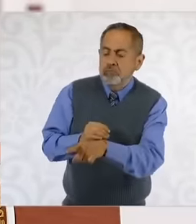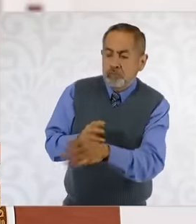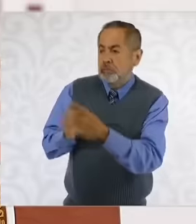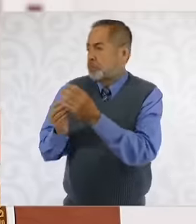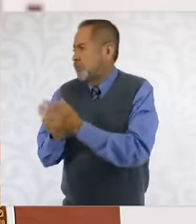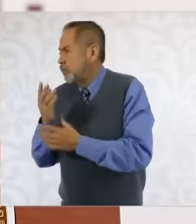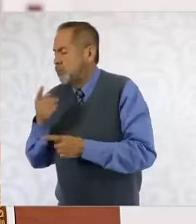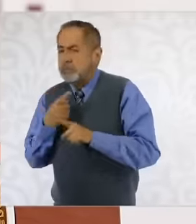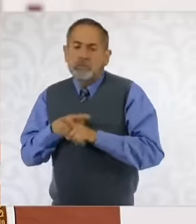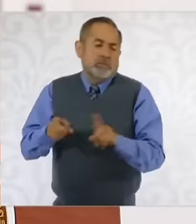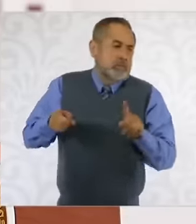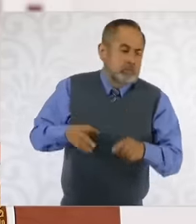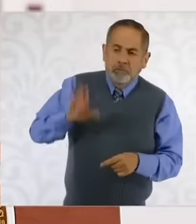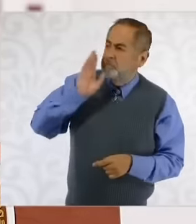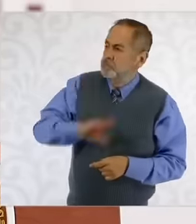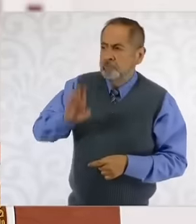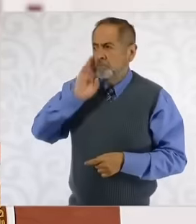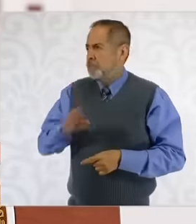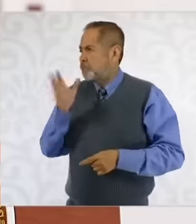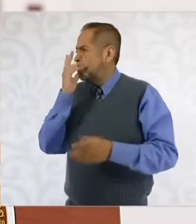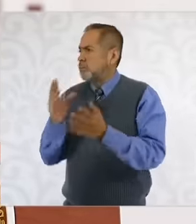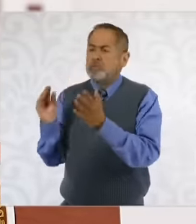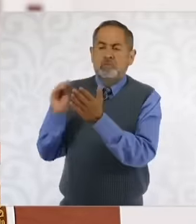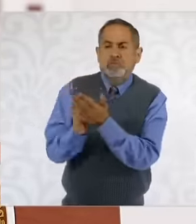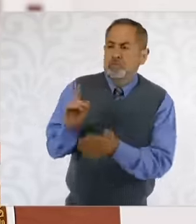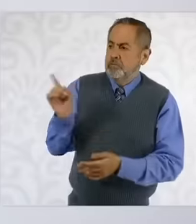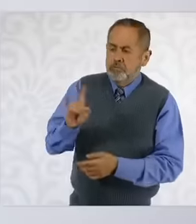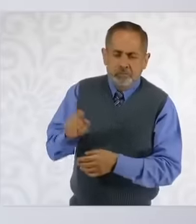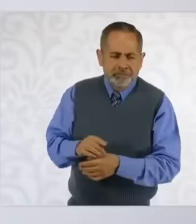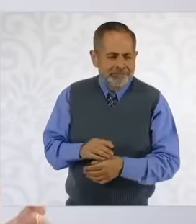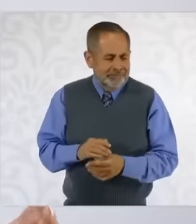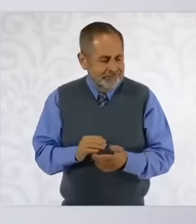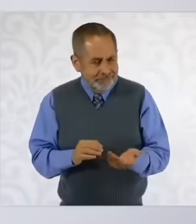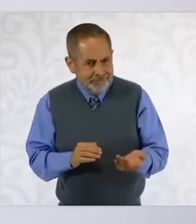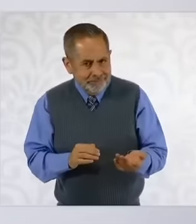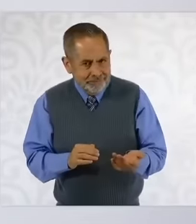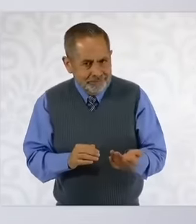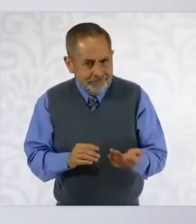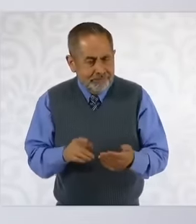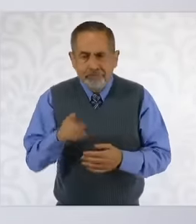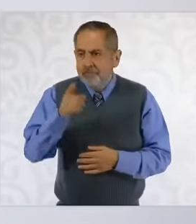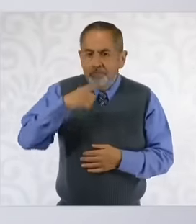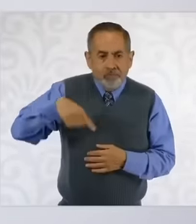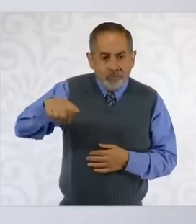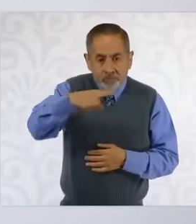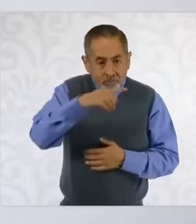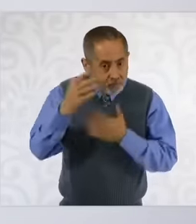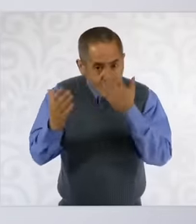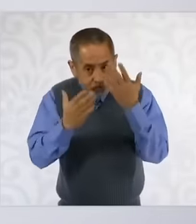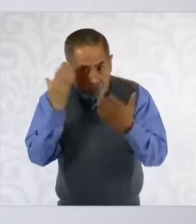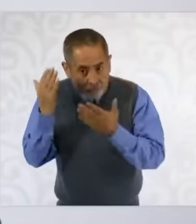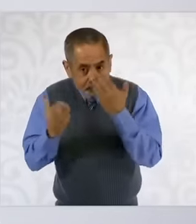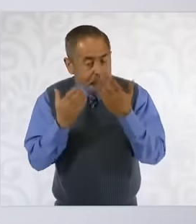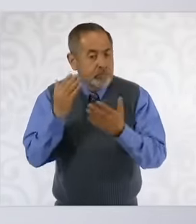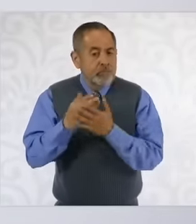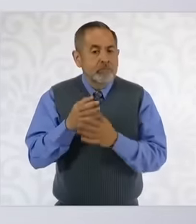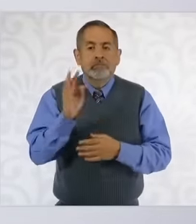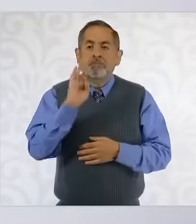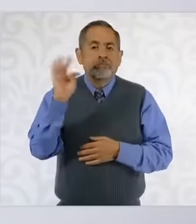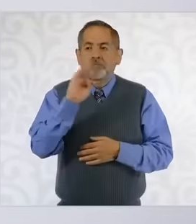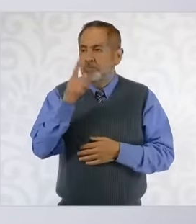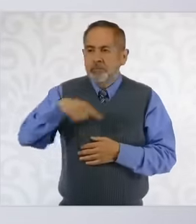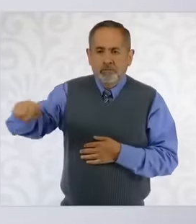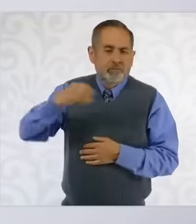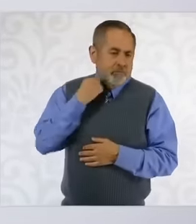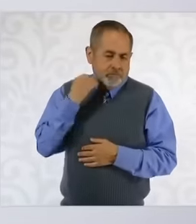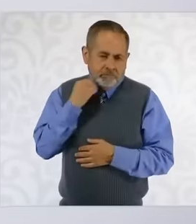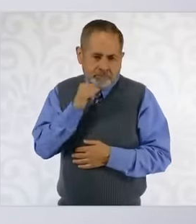it was not something bad. All of us who study, even if we have not studied law, know